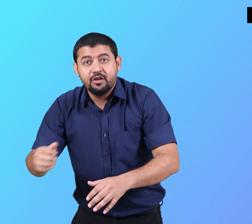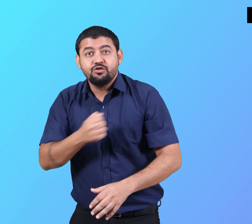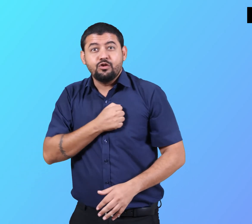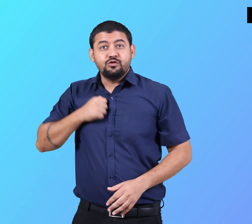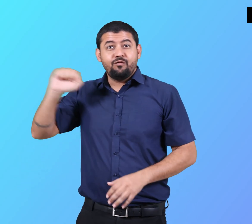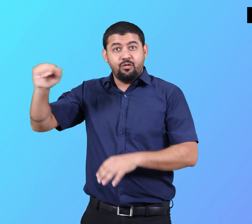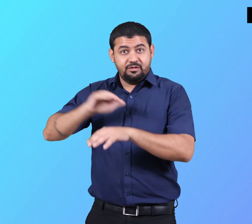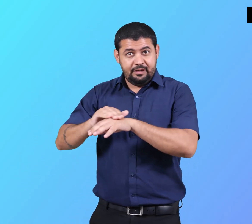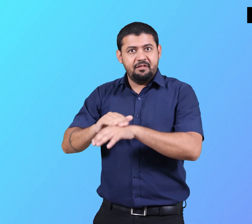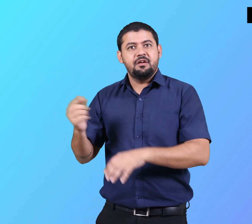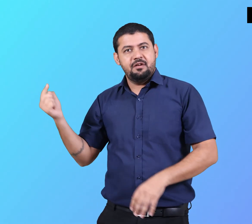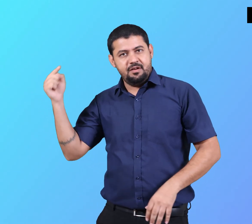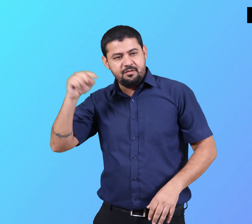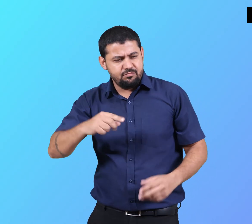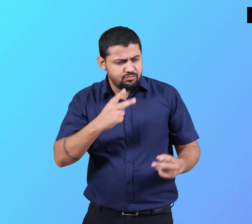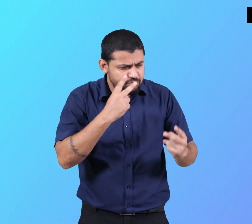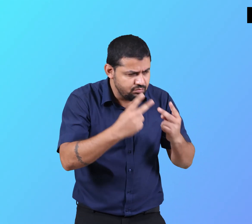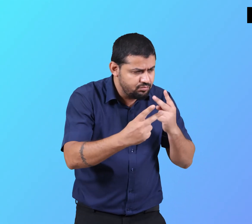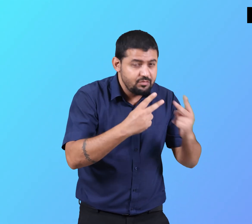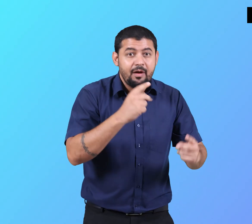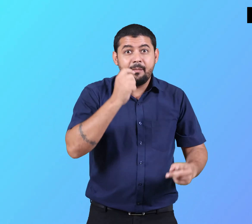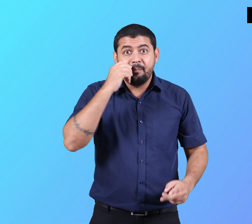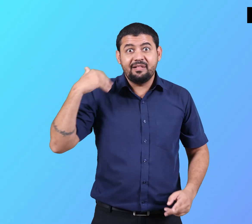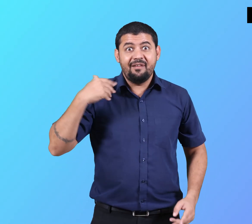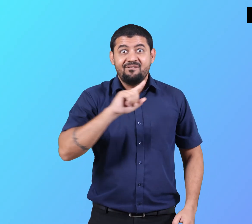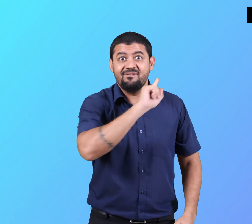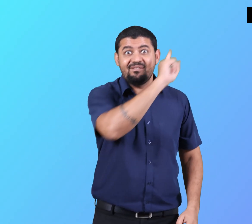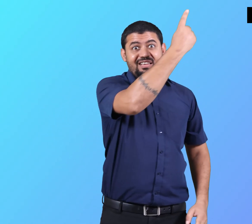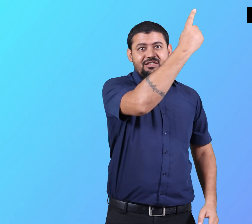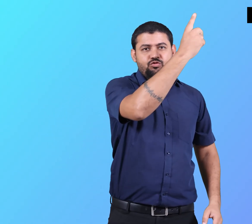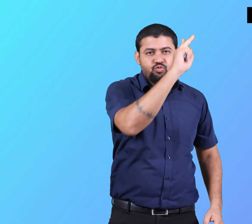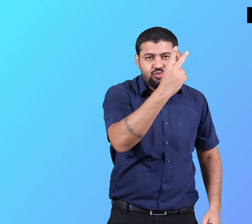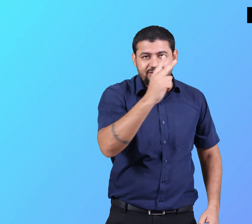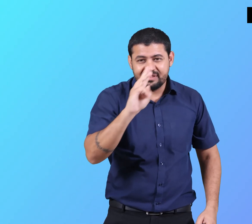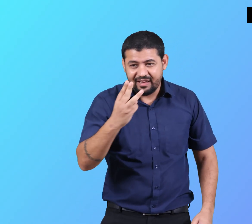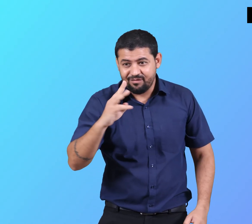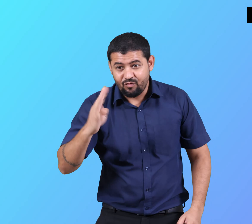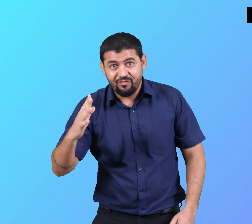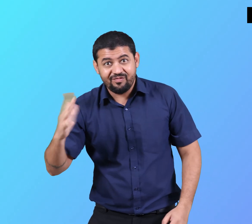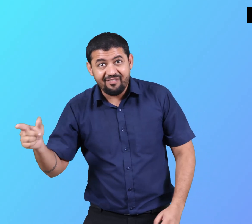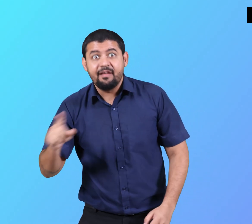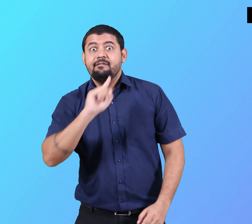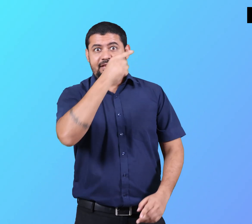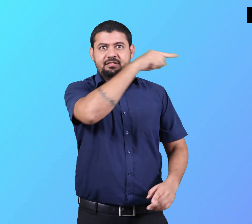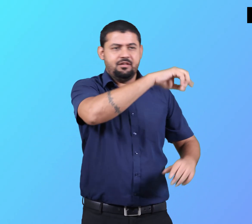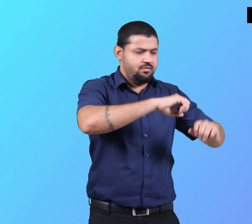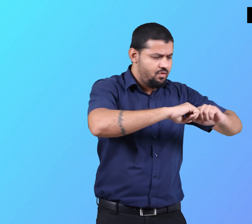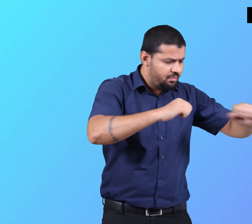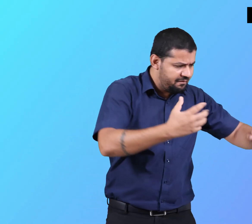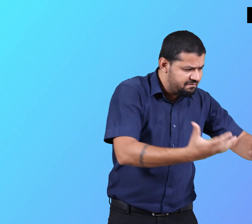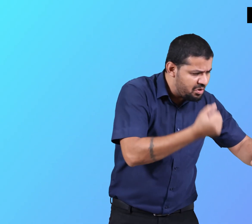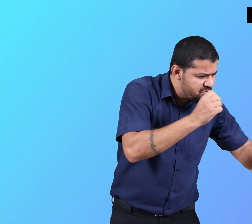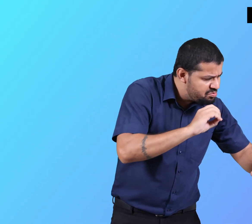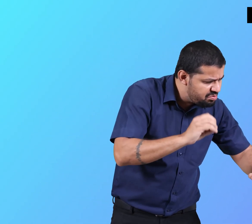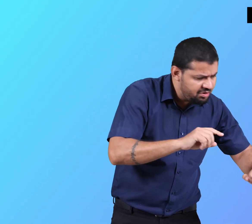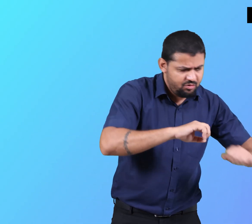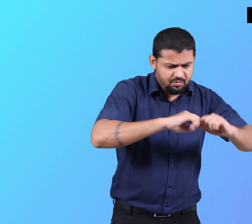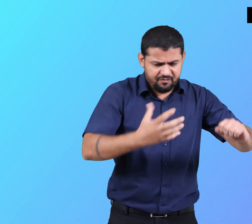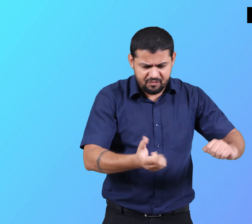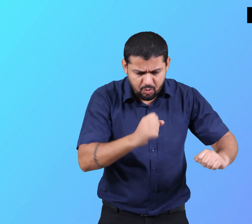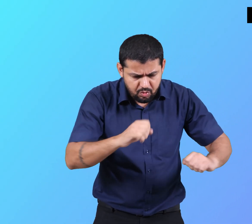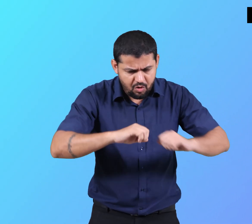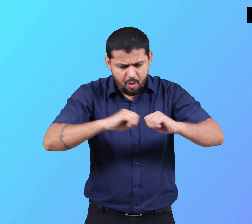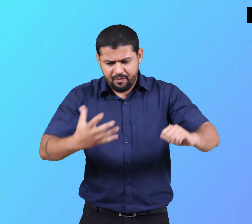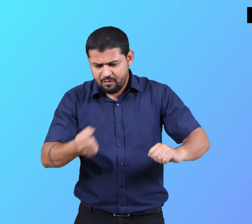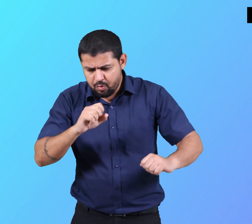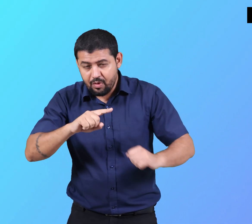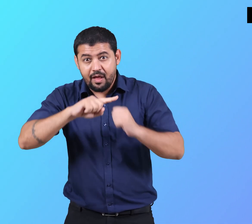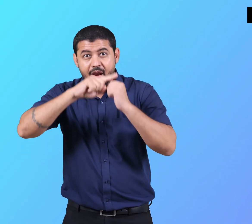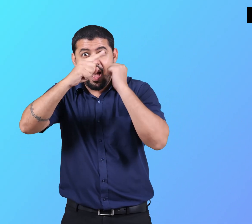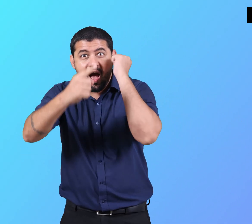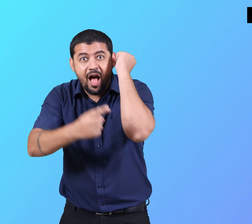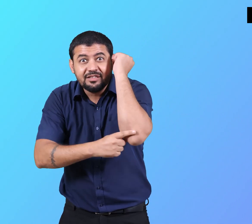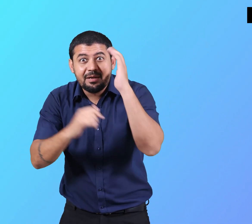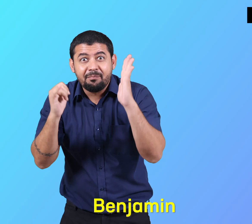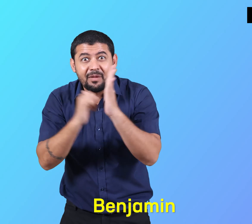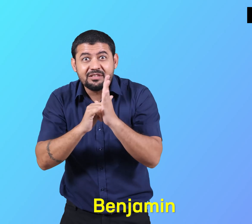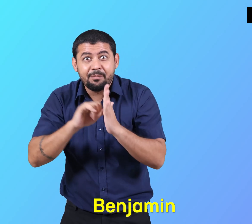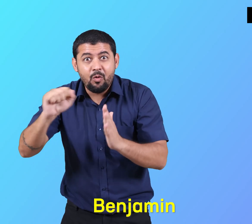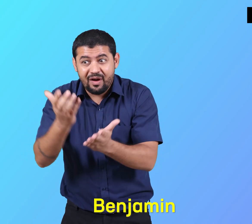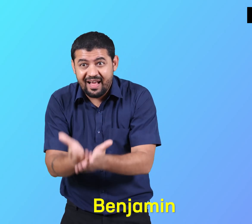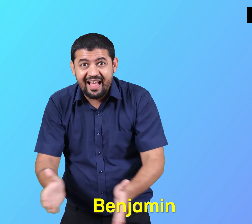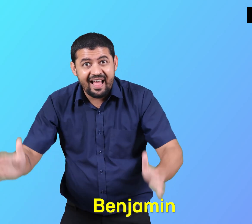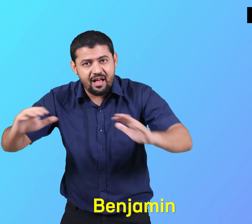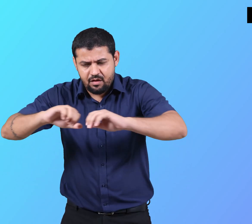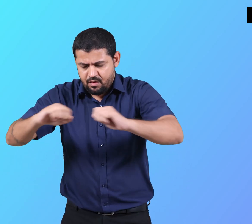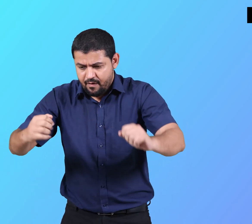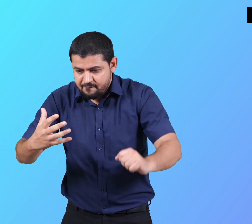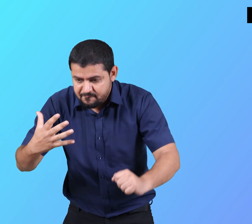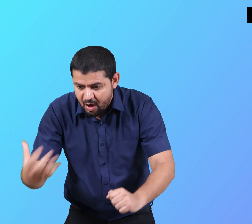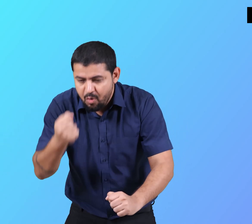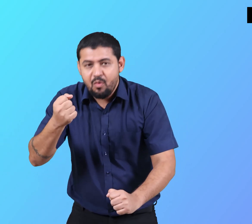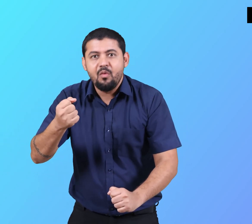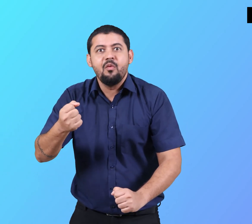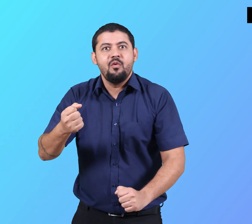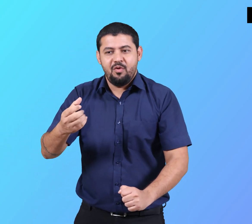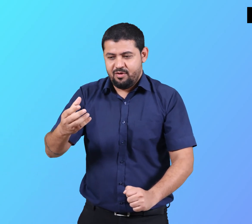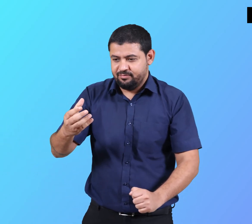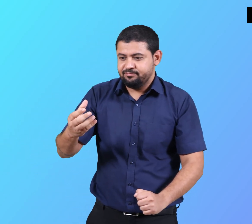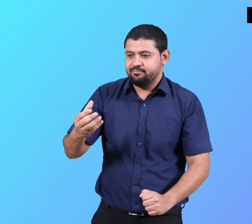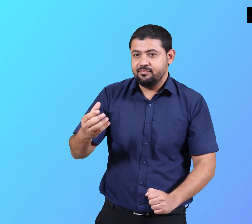Joseph’s servant started looking in the sacks. He started with the oldest brother and ended with the youngest. He found the cup in Benjamin’s sack.